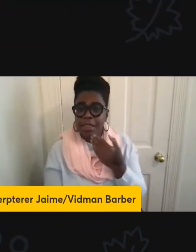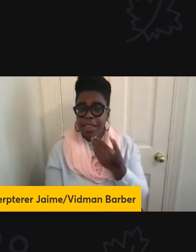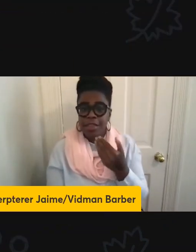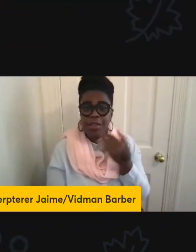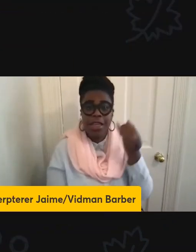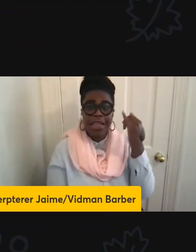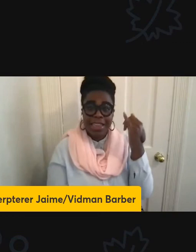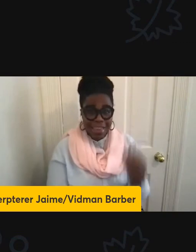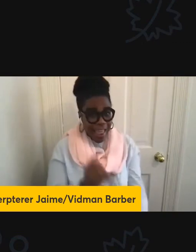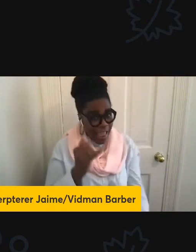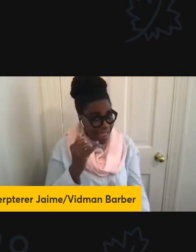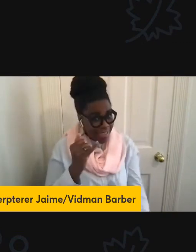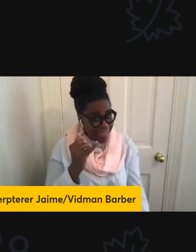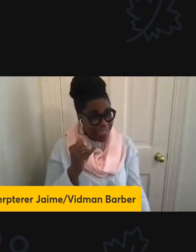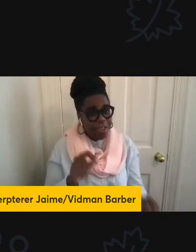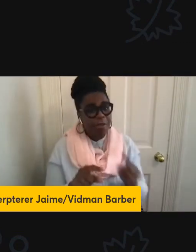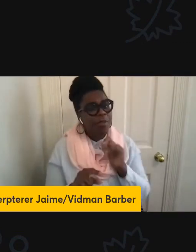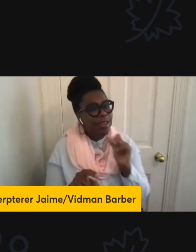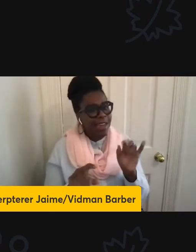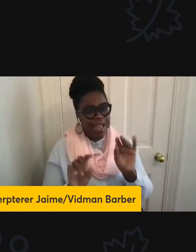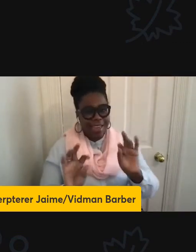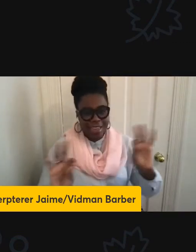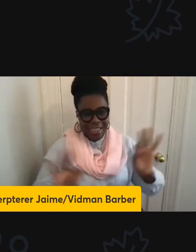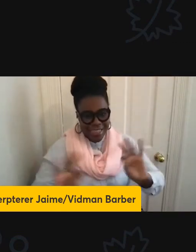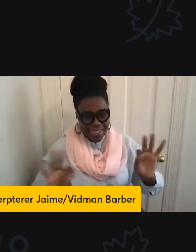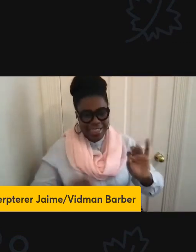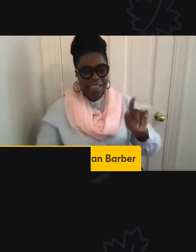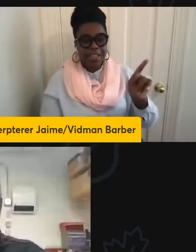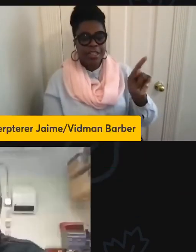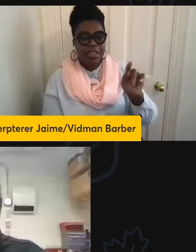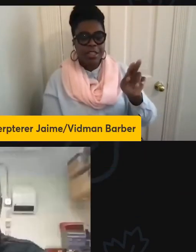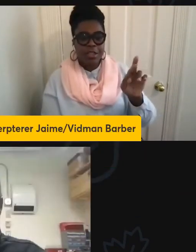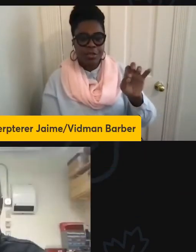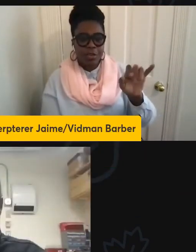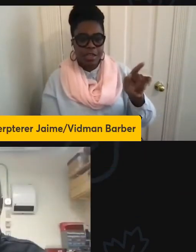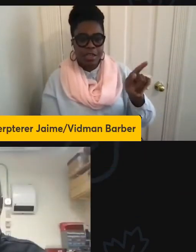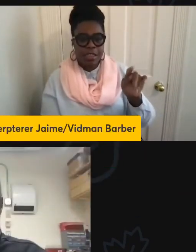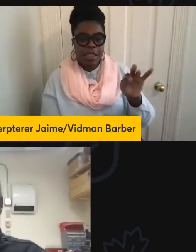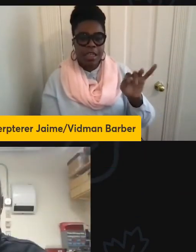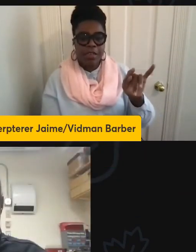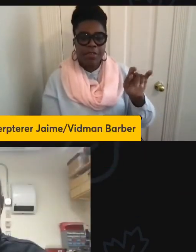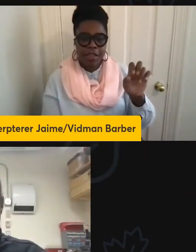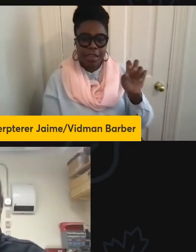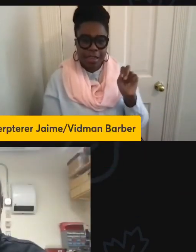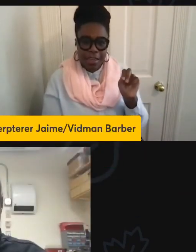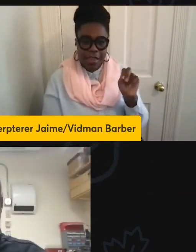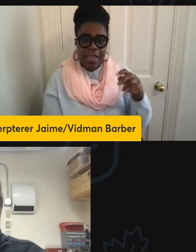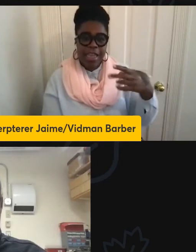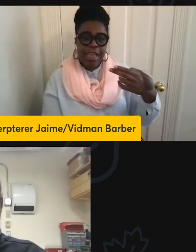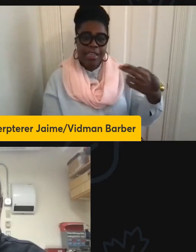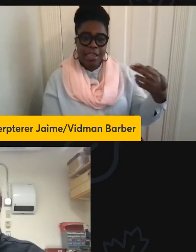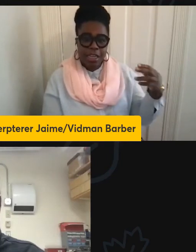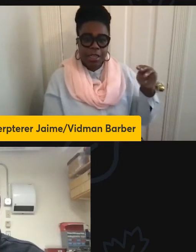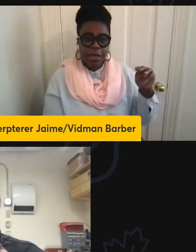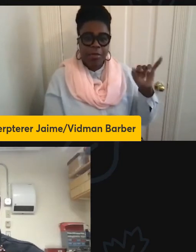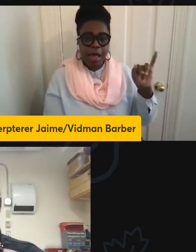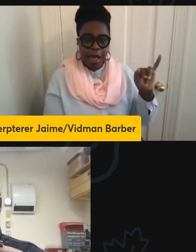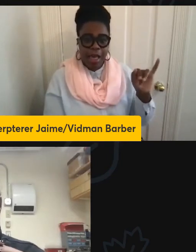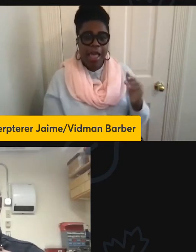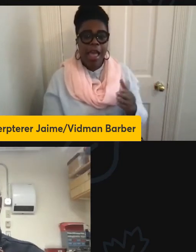not least, we'll have Dr. Zuri Sullivan. Dr. Sullivan is an HHMI Hannah grey postdoctoral fellow in the Department of Molecular